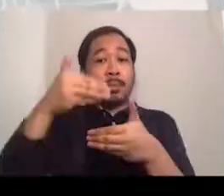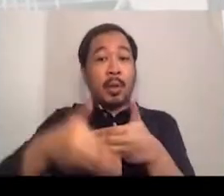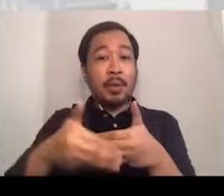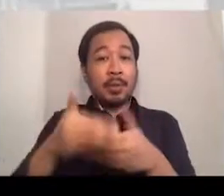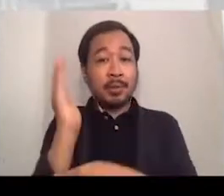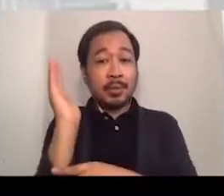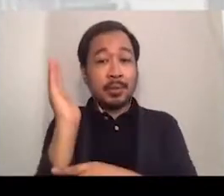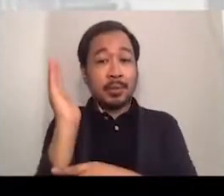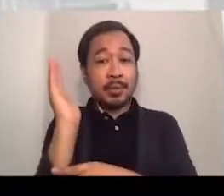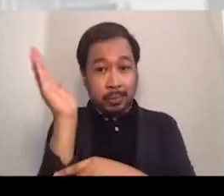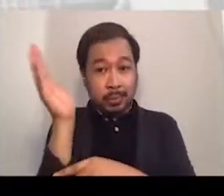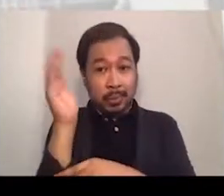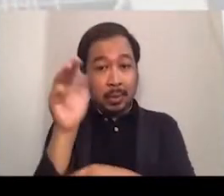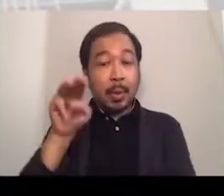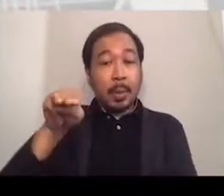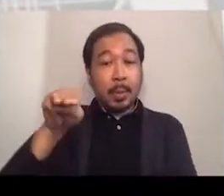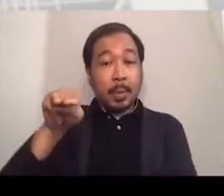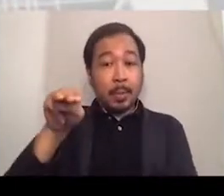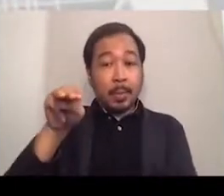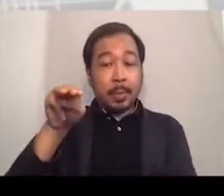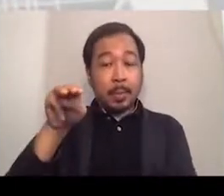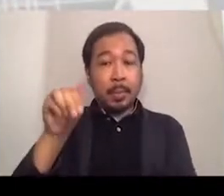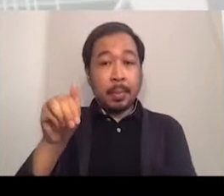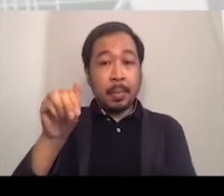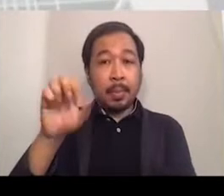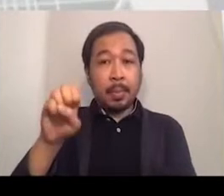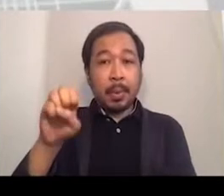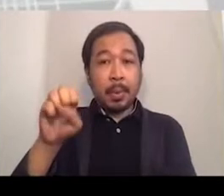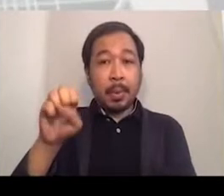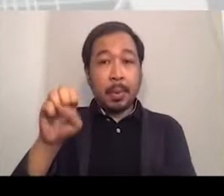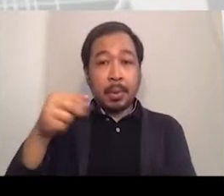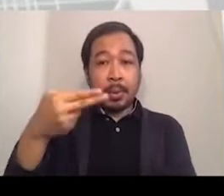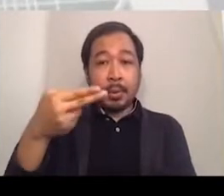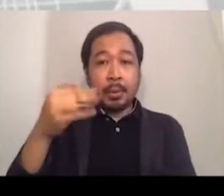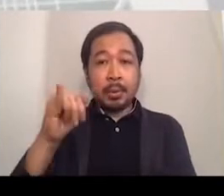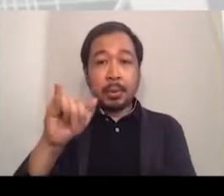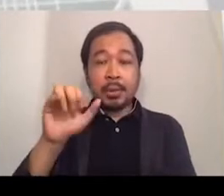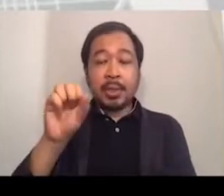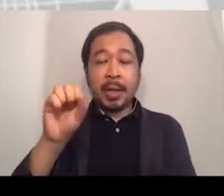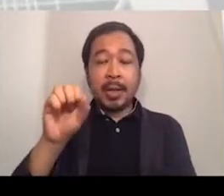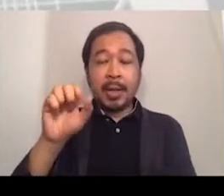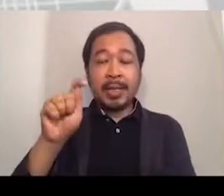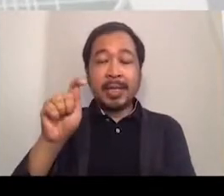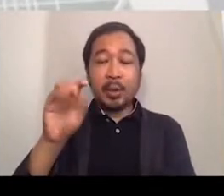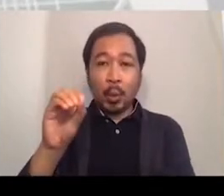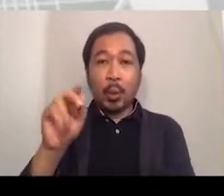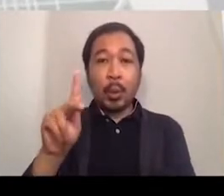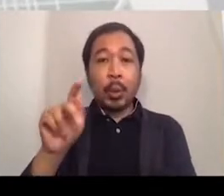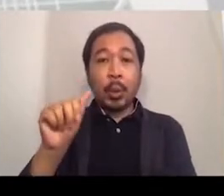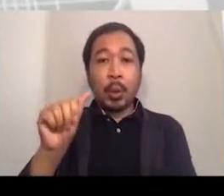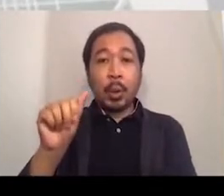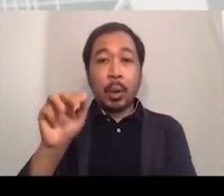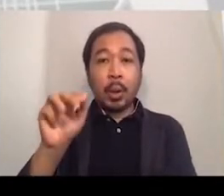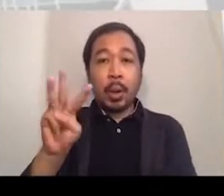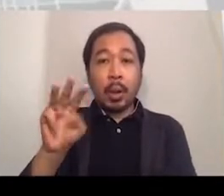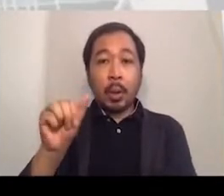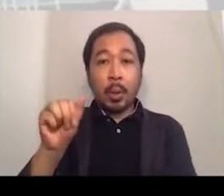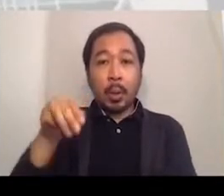who is the rapporteur of accessibility to multimedia systems and services at the International Telecommunications Union.